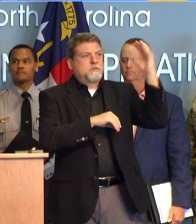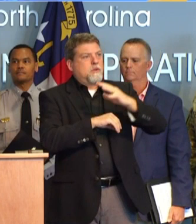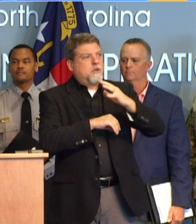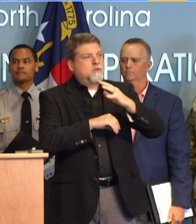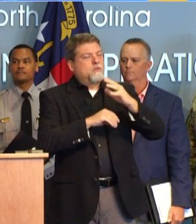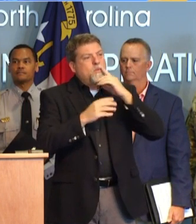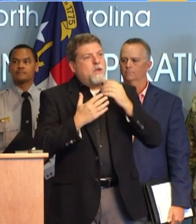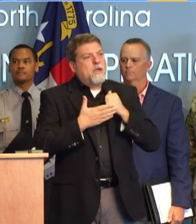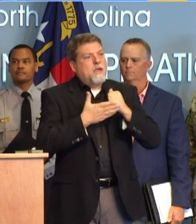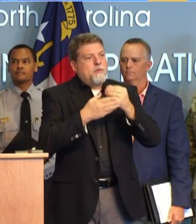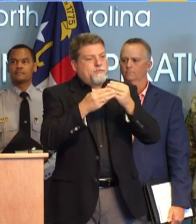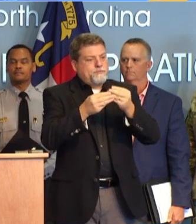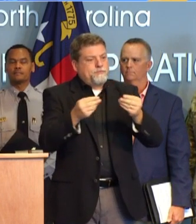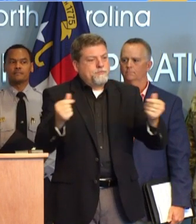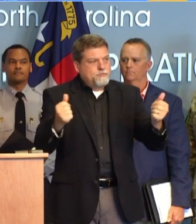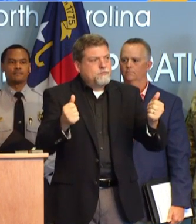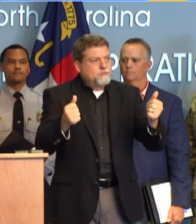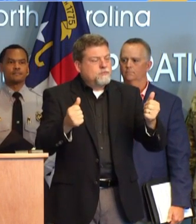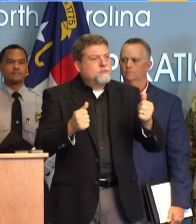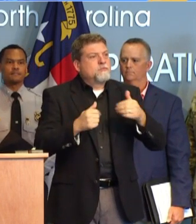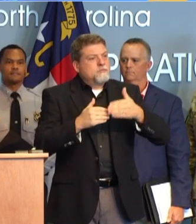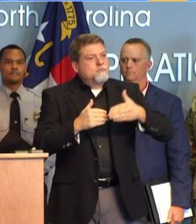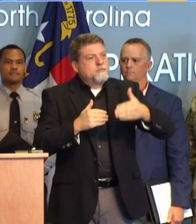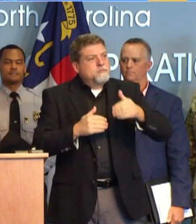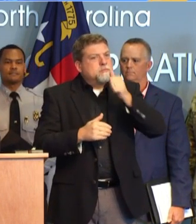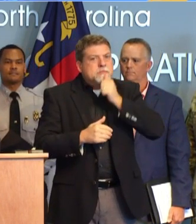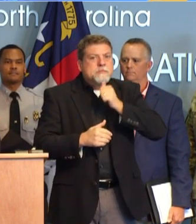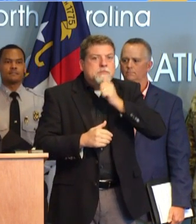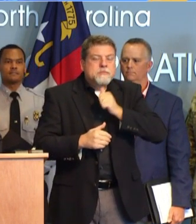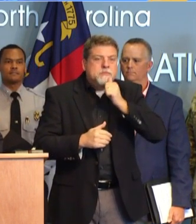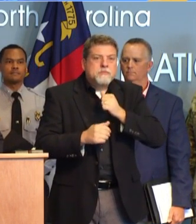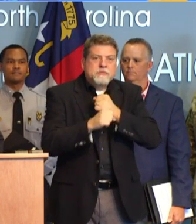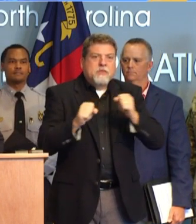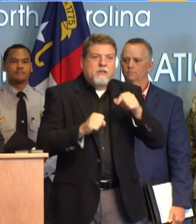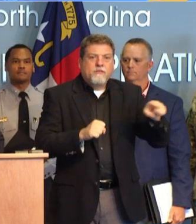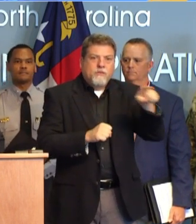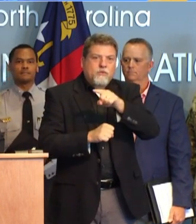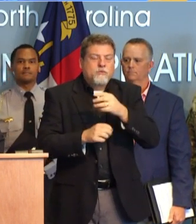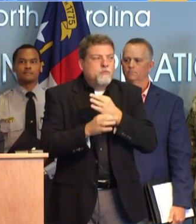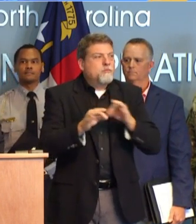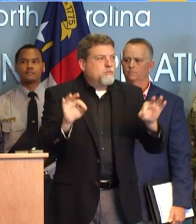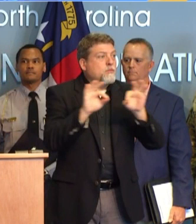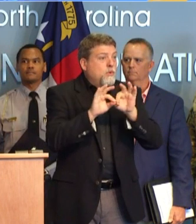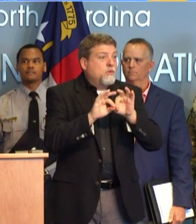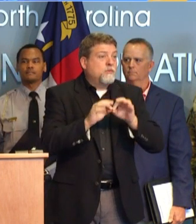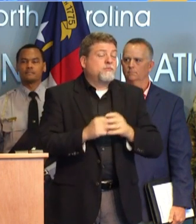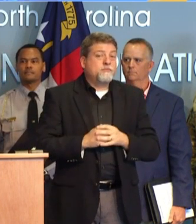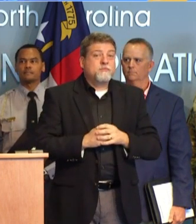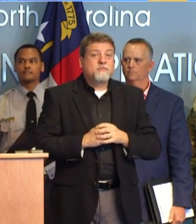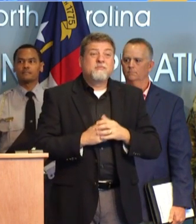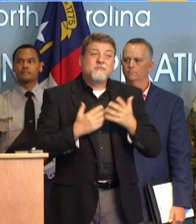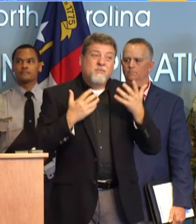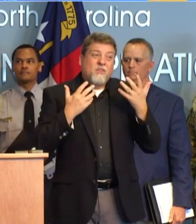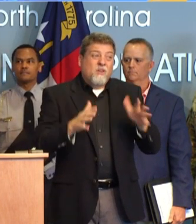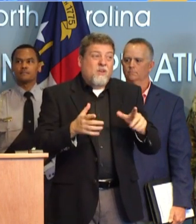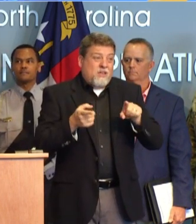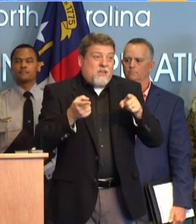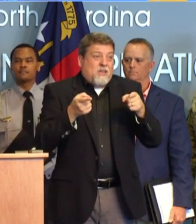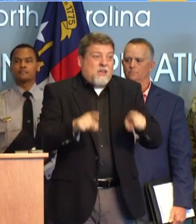RISK. SIT TIGHT, AND WAIT FOR THE SUNSHINE AND SAFETY.